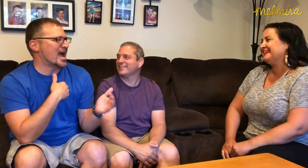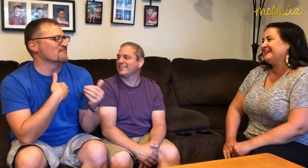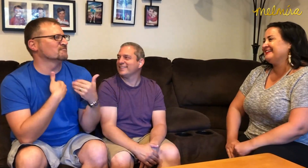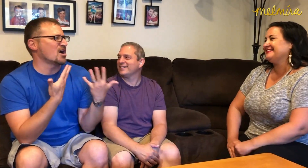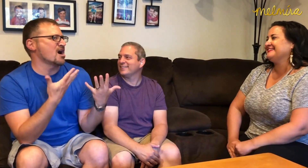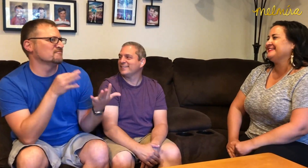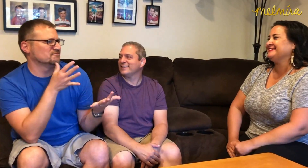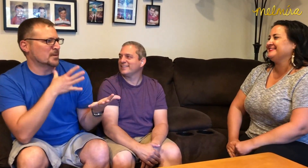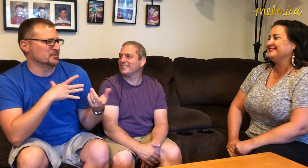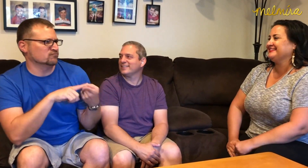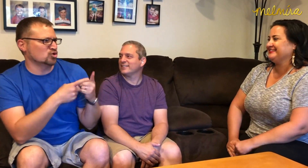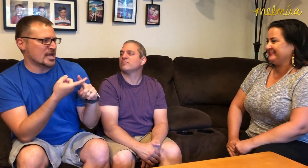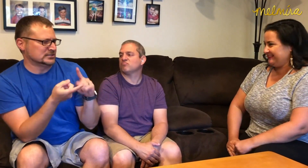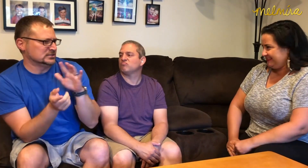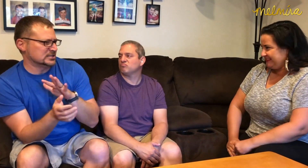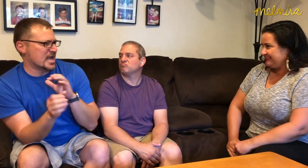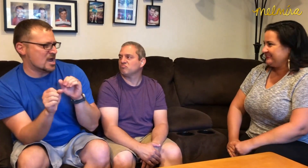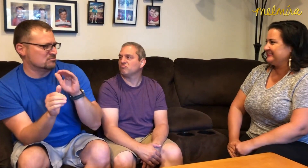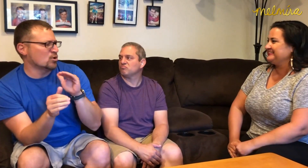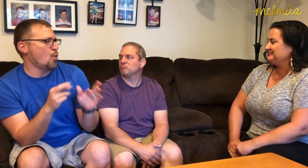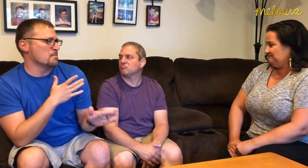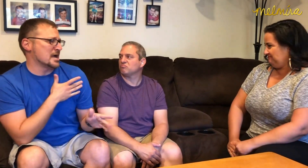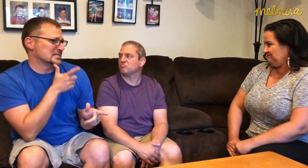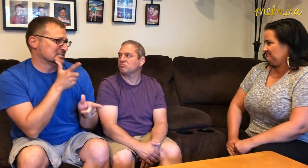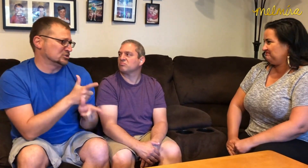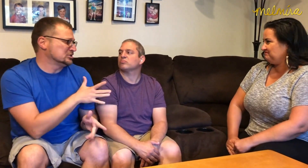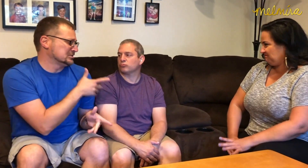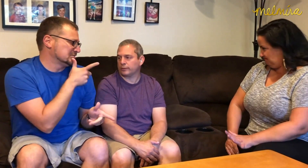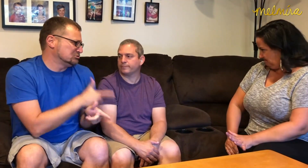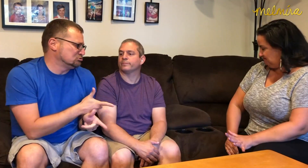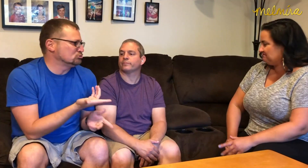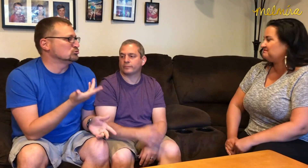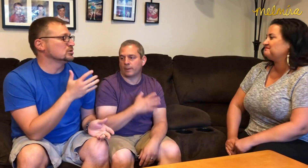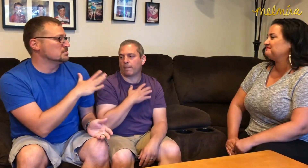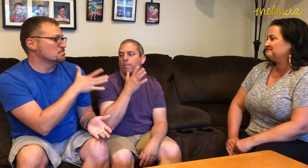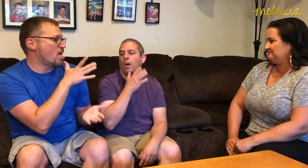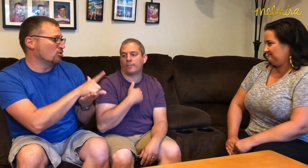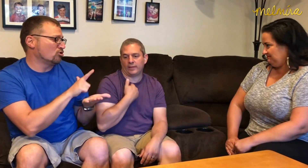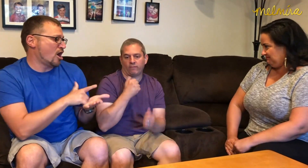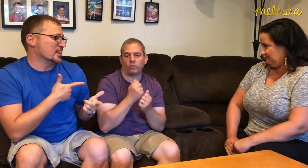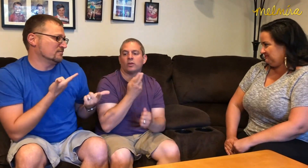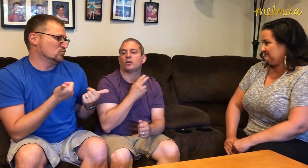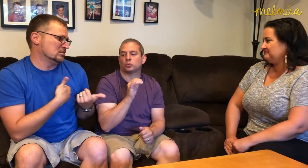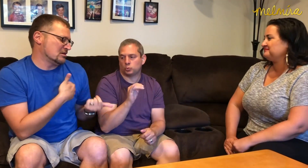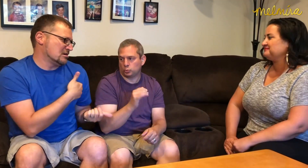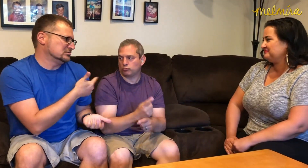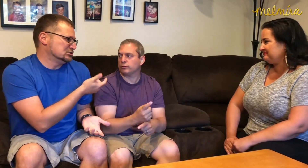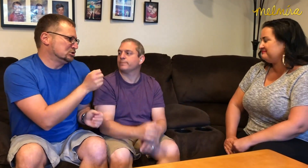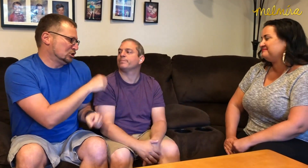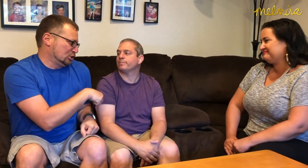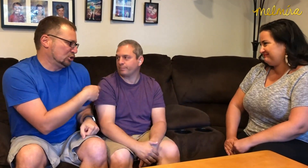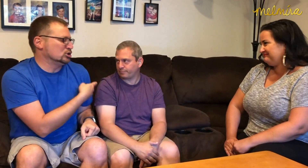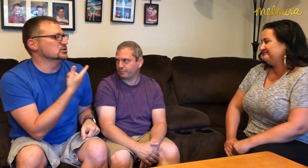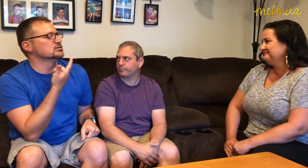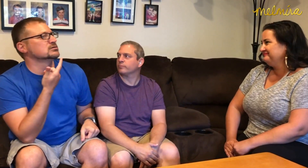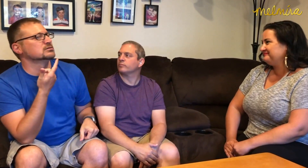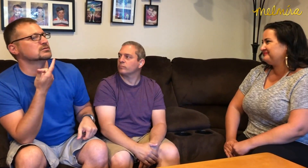I have a lot of female friends I can ask. We have sisters. Her mother-in-law lives with us.